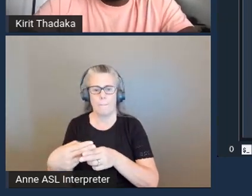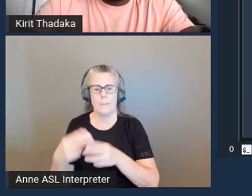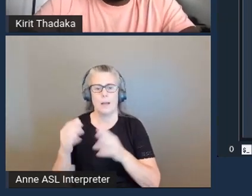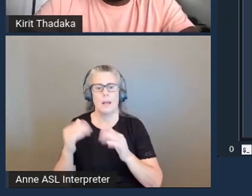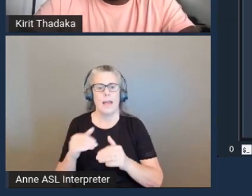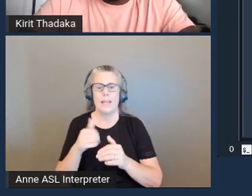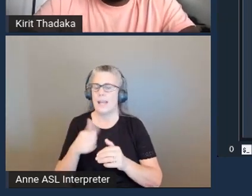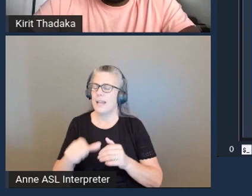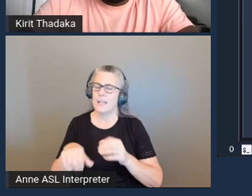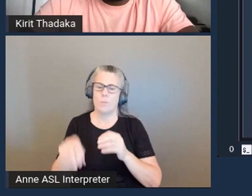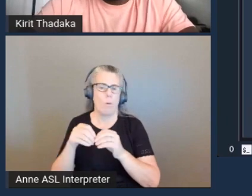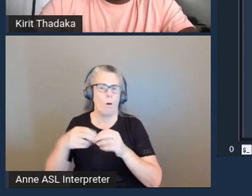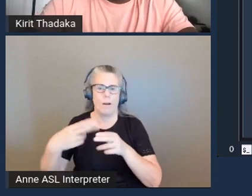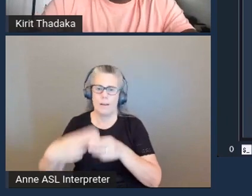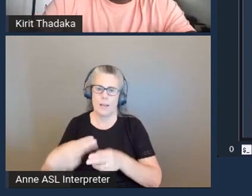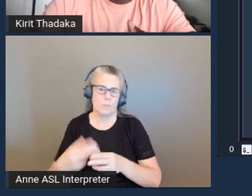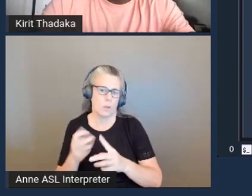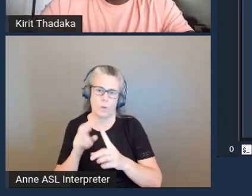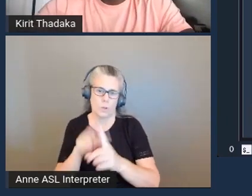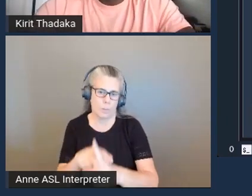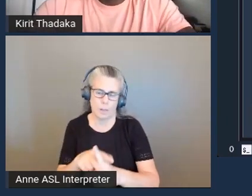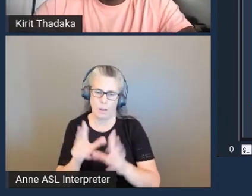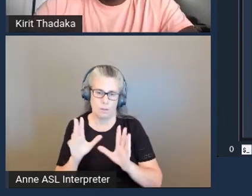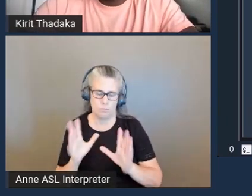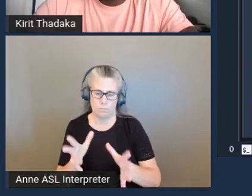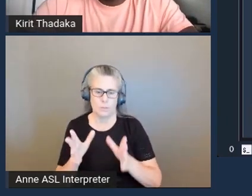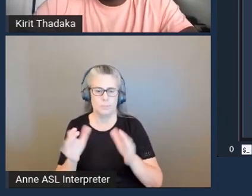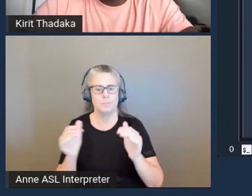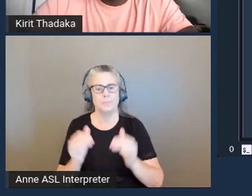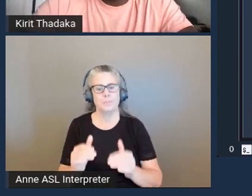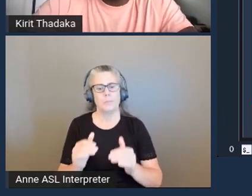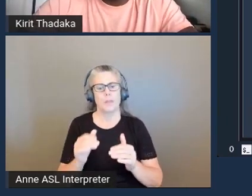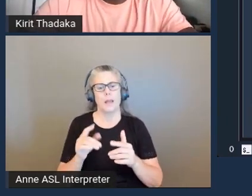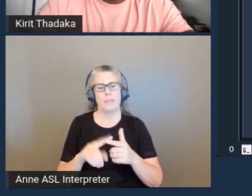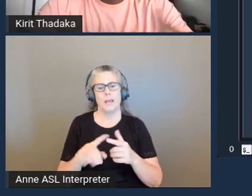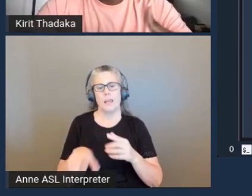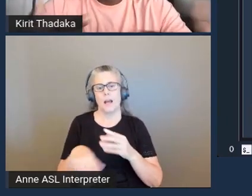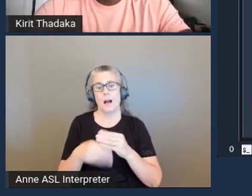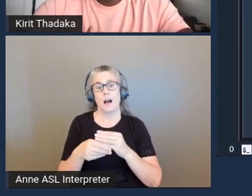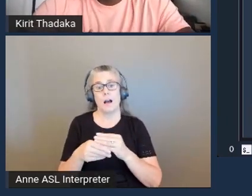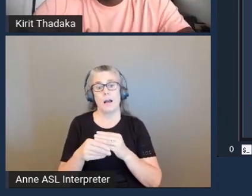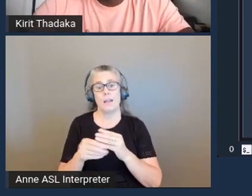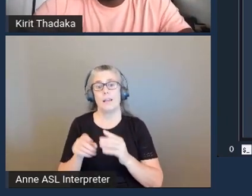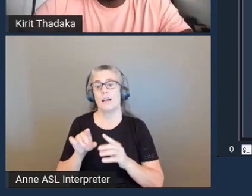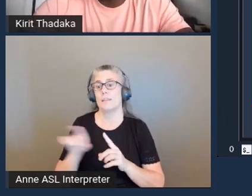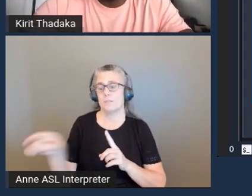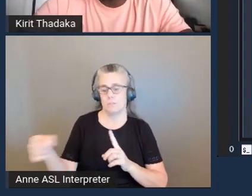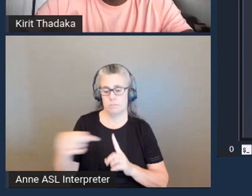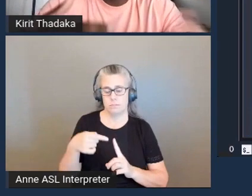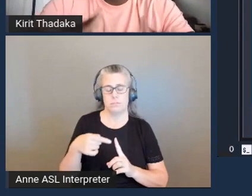I define a set of outputs, so these are all the outputs that my Lambda function's returning to me, I'm able to capture that in the pipeline